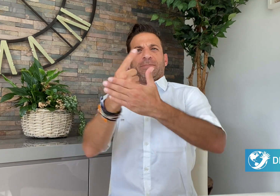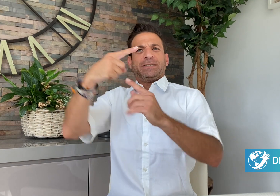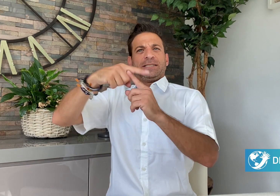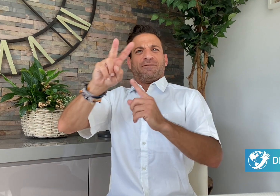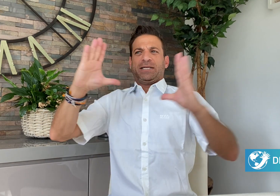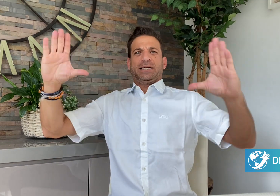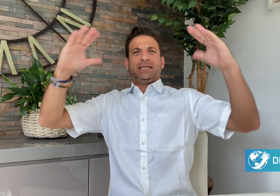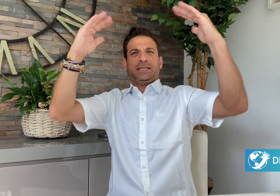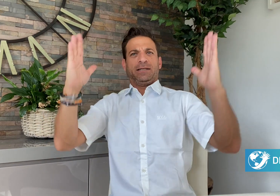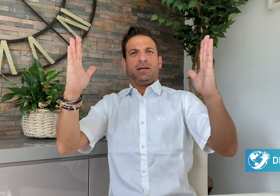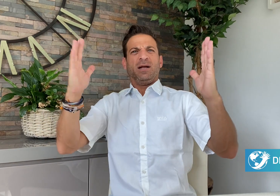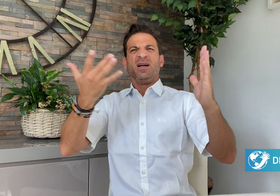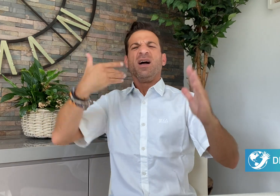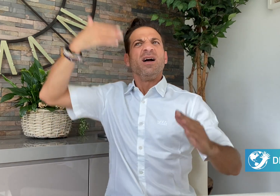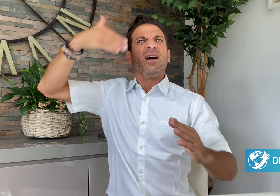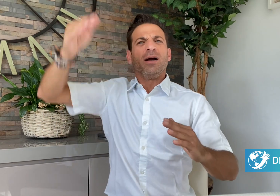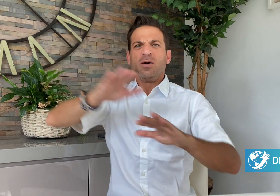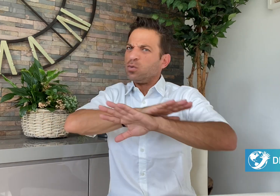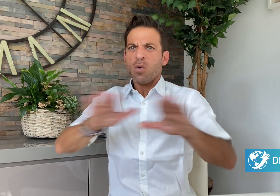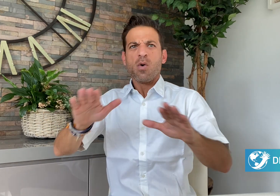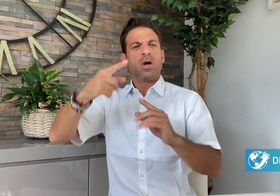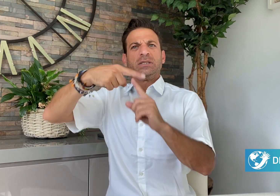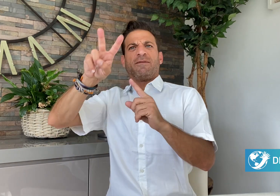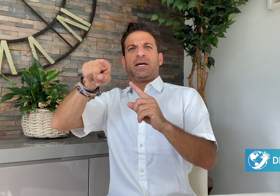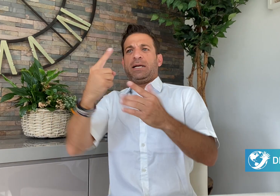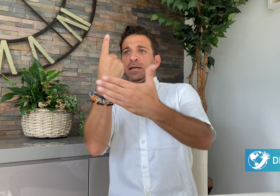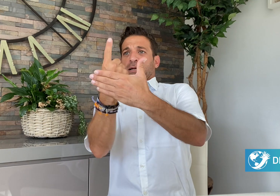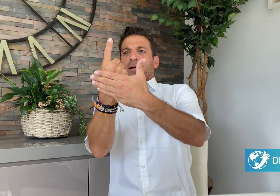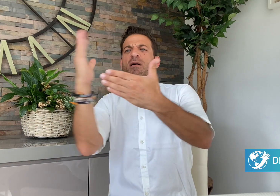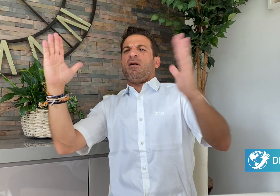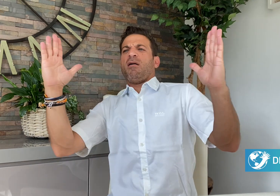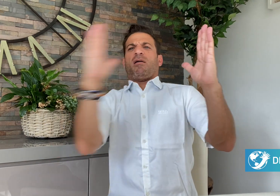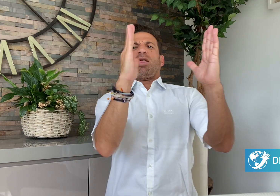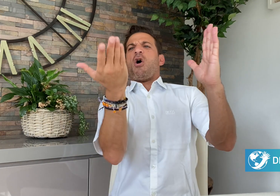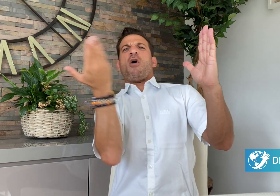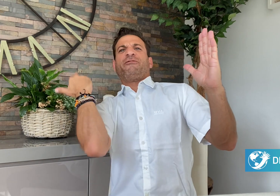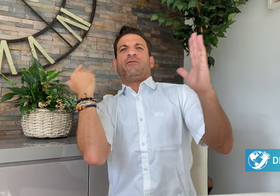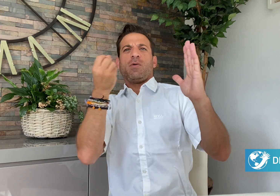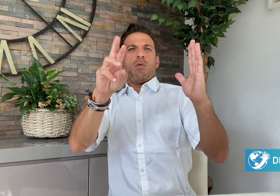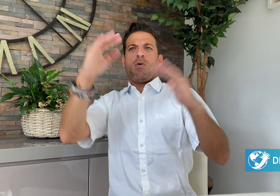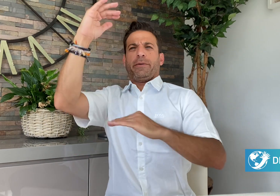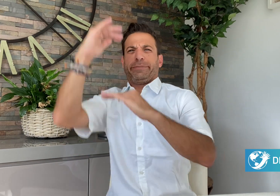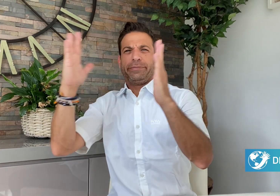governments could place the interpreter in-person,